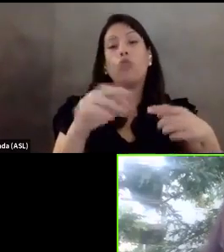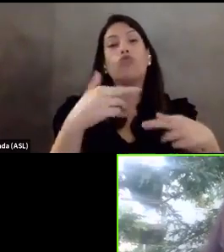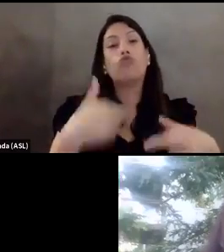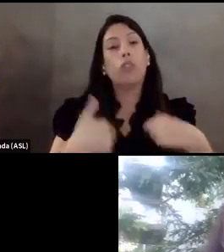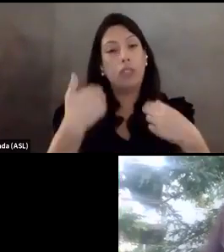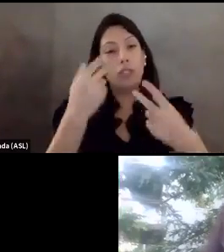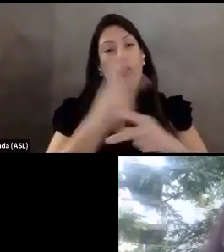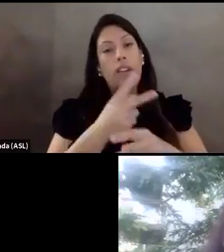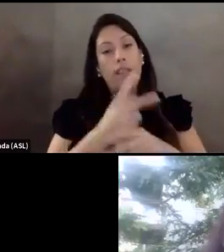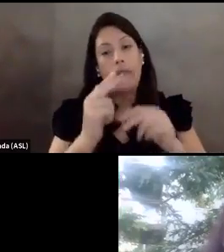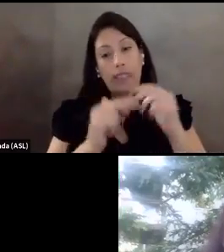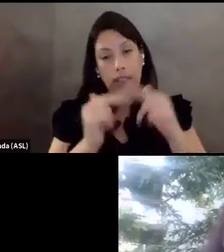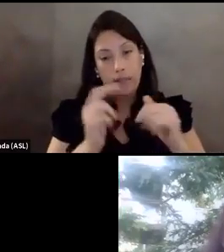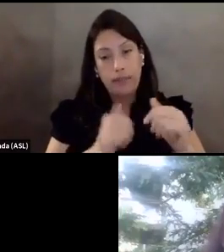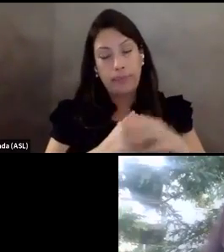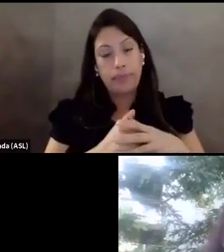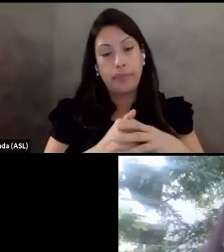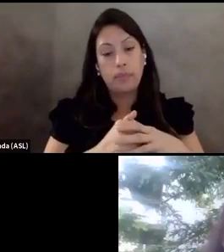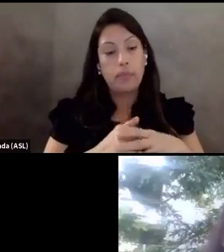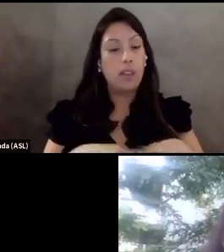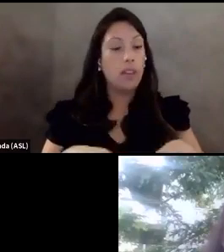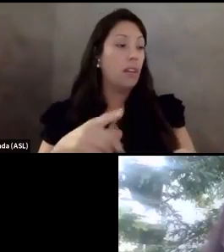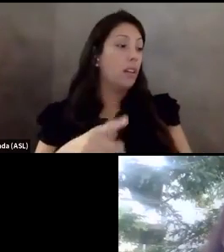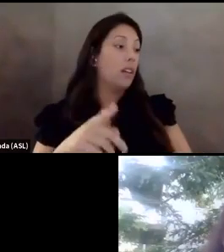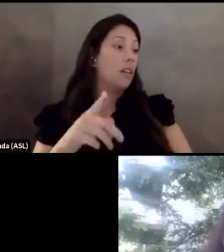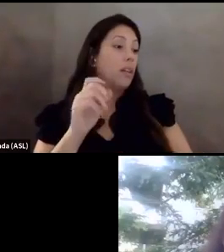As a follow up, when you understand that the